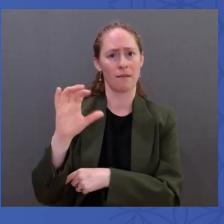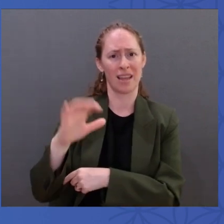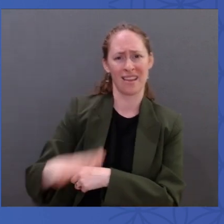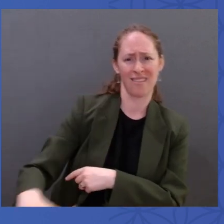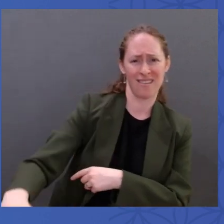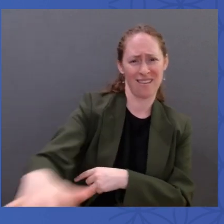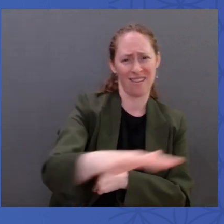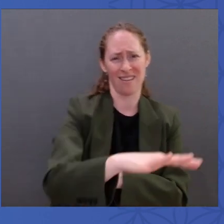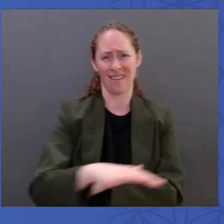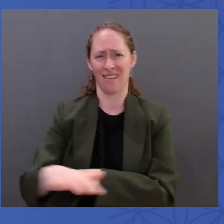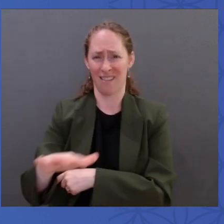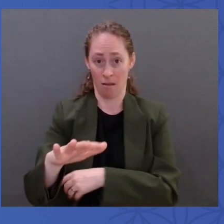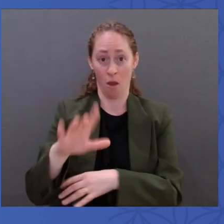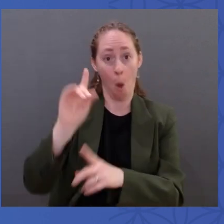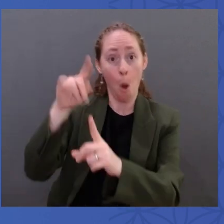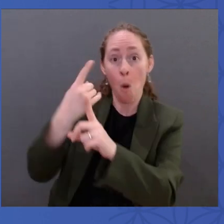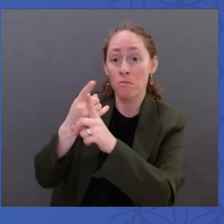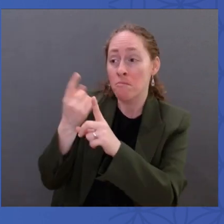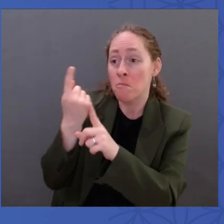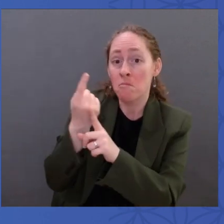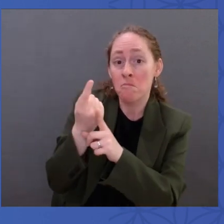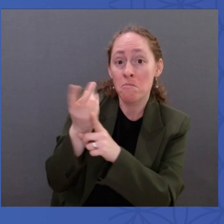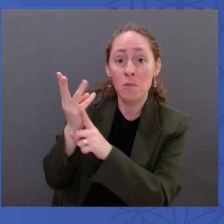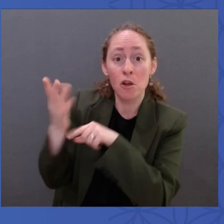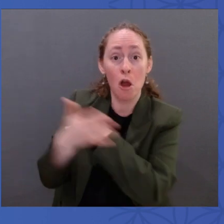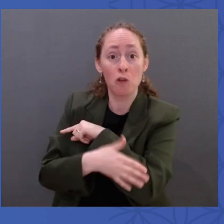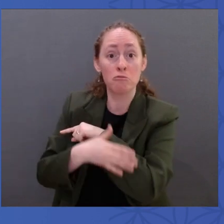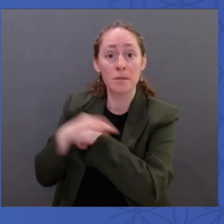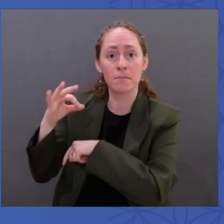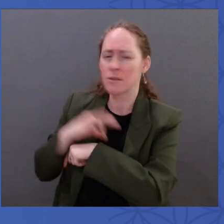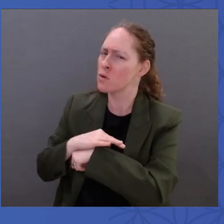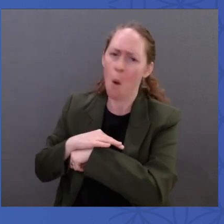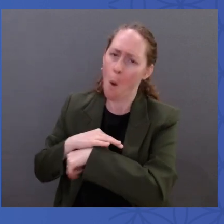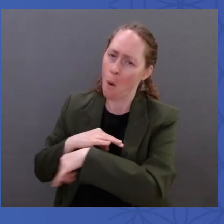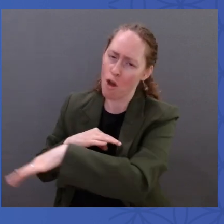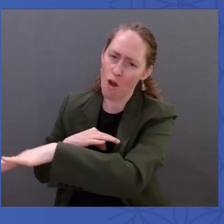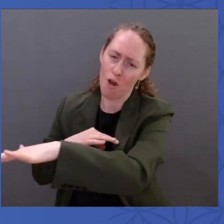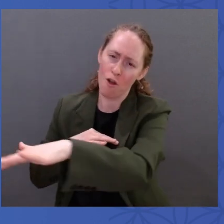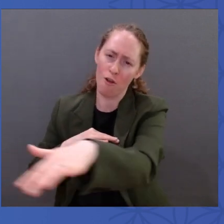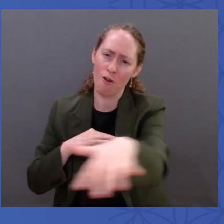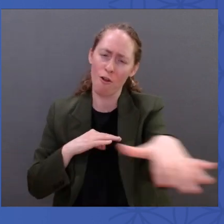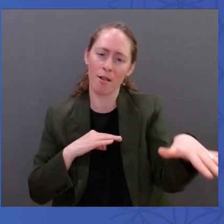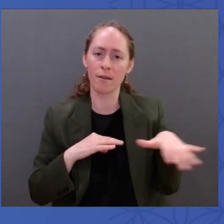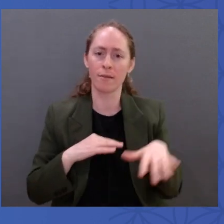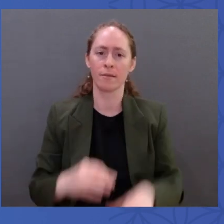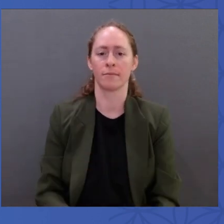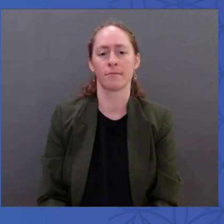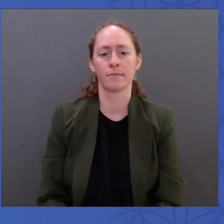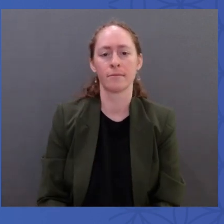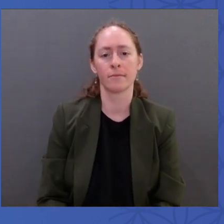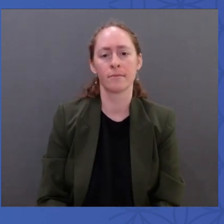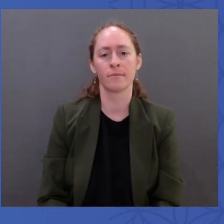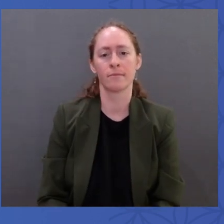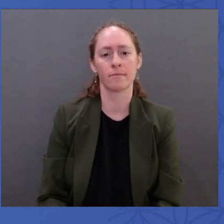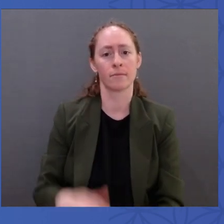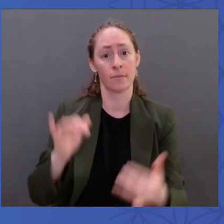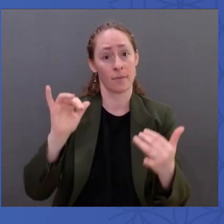will have a positive impact in the long run. We do not wish to see IP merely be an instrument